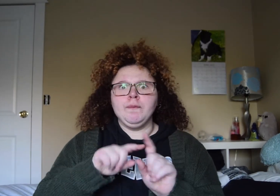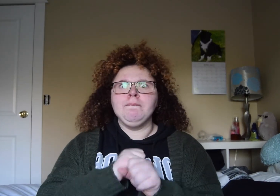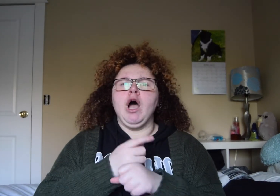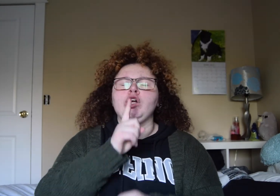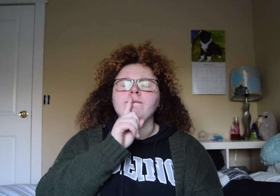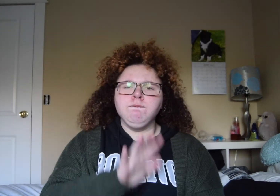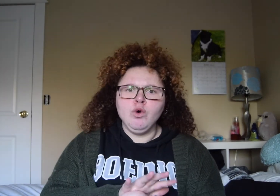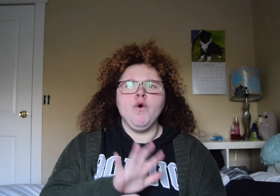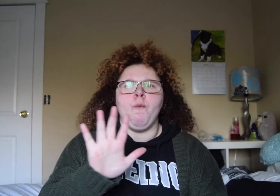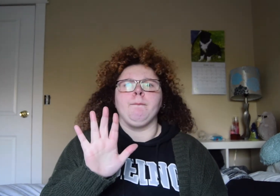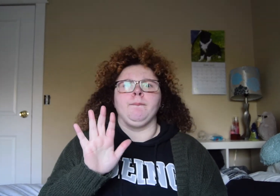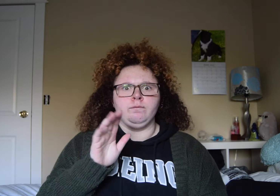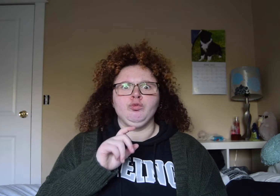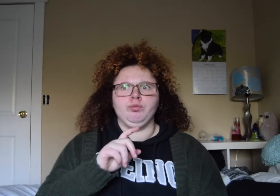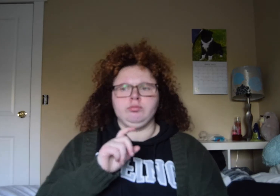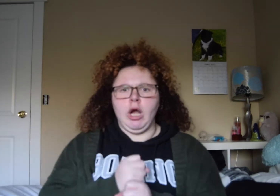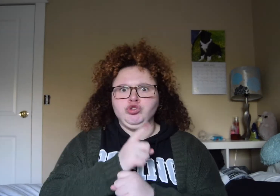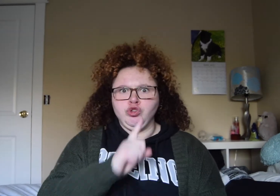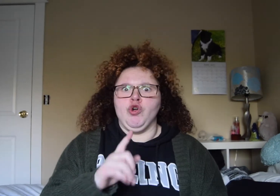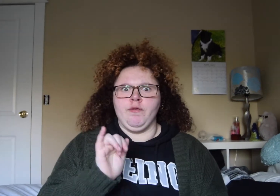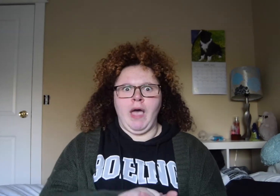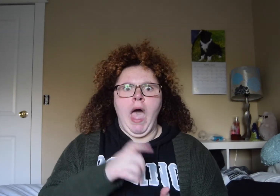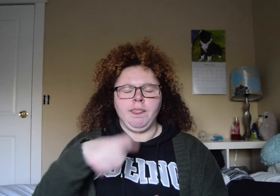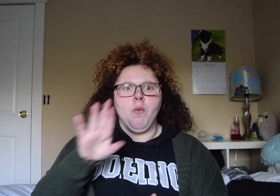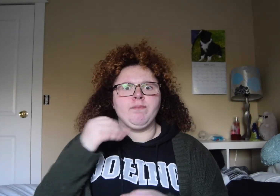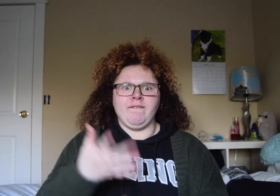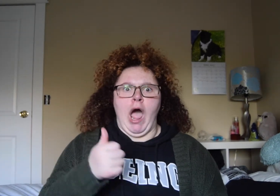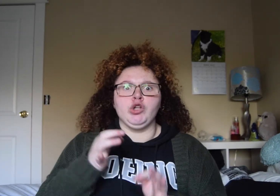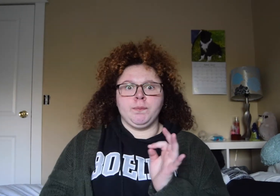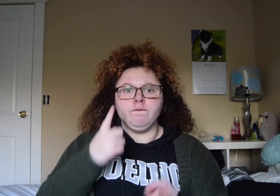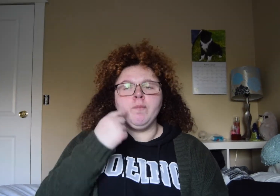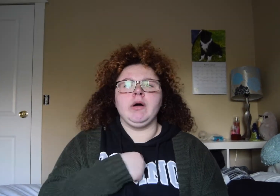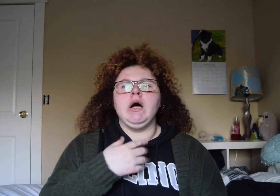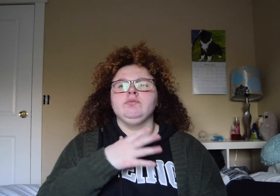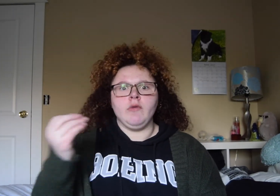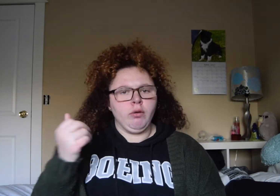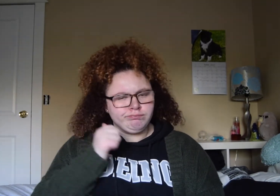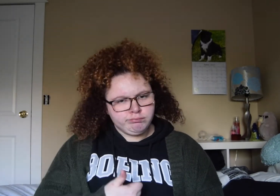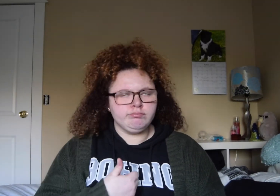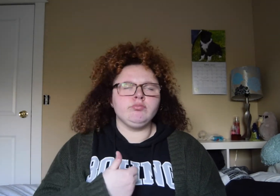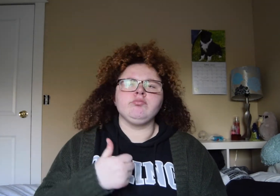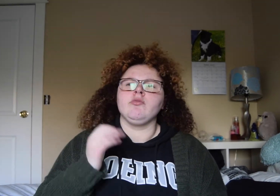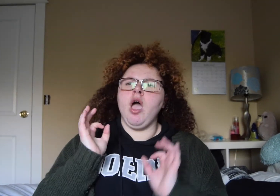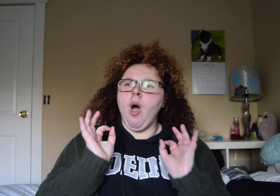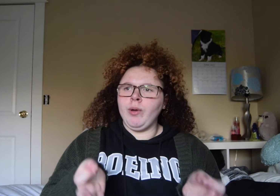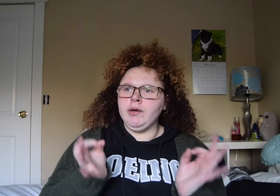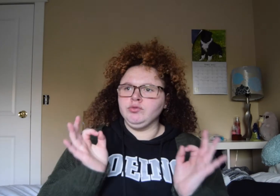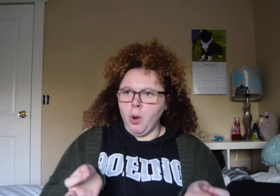To confirm and make sure that they will provide an interpreter for me And it was confirmed! Okay so..